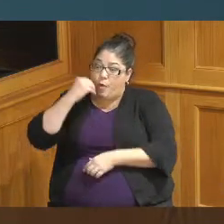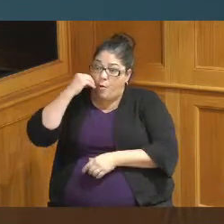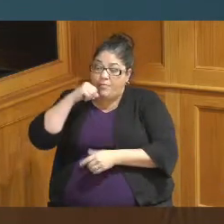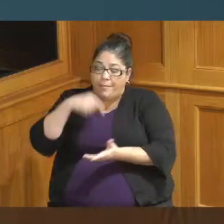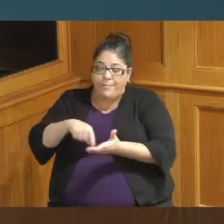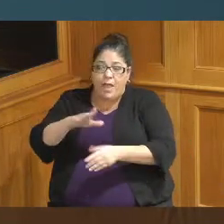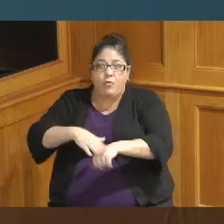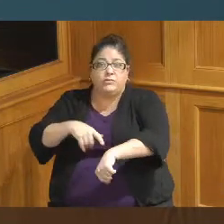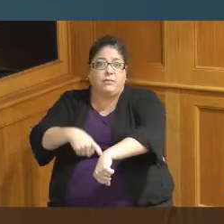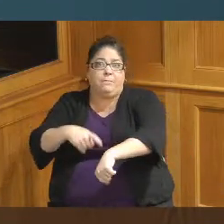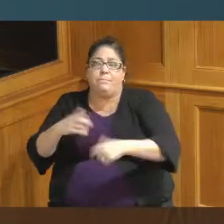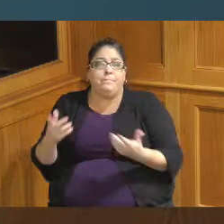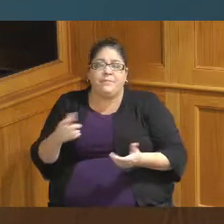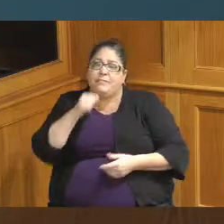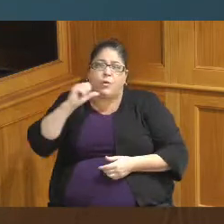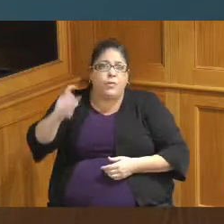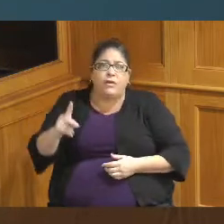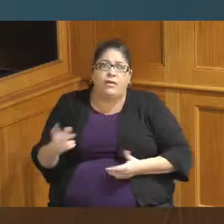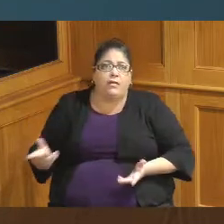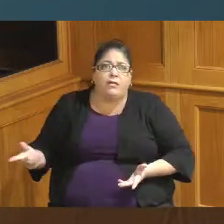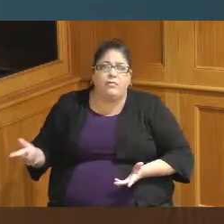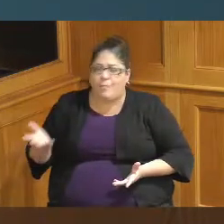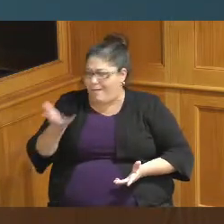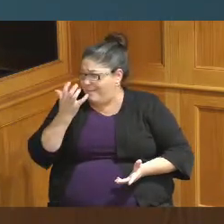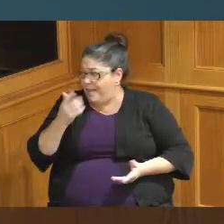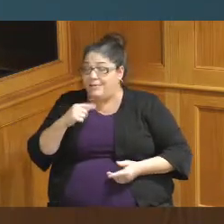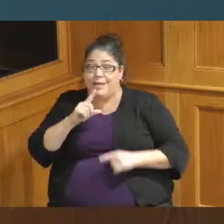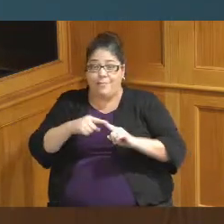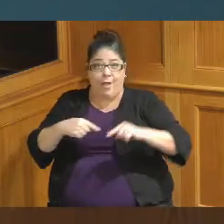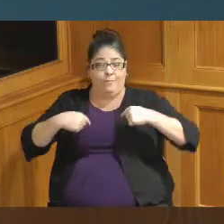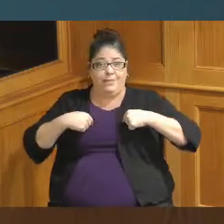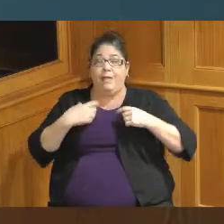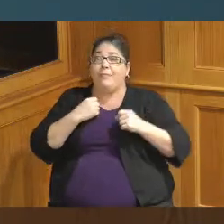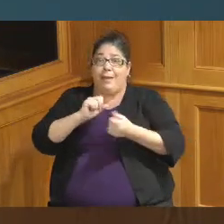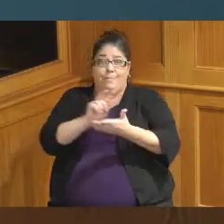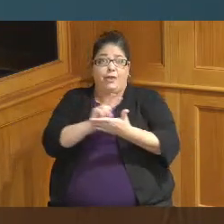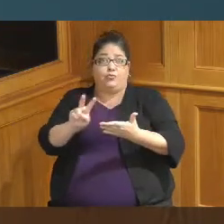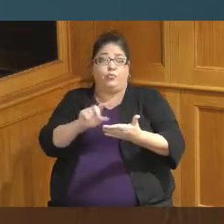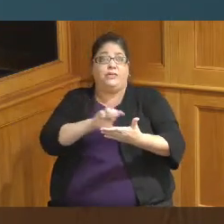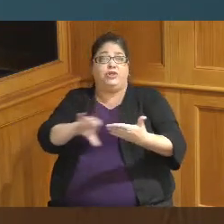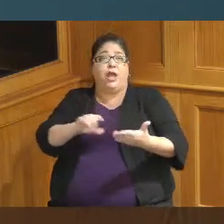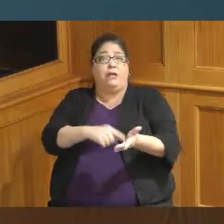not okay that's why I get angry this not about me I'm getting my two weeks check I'm fighting